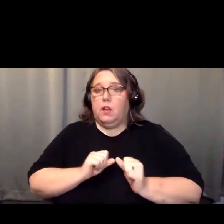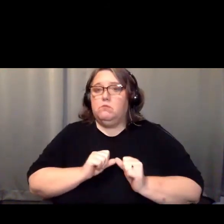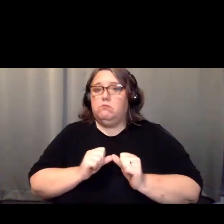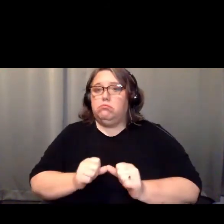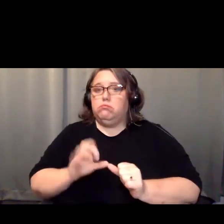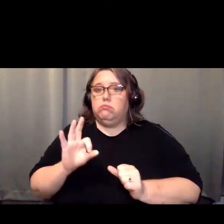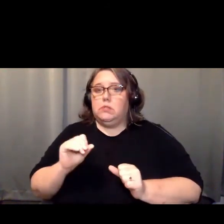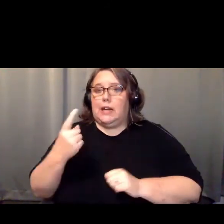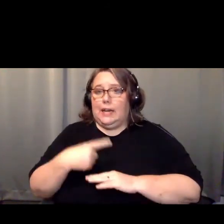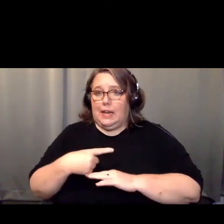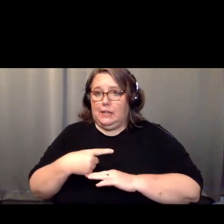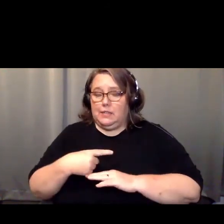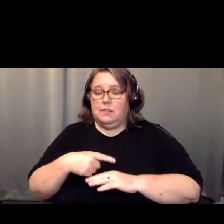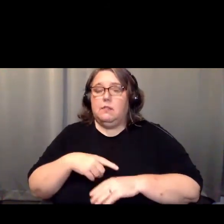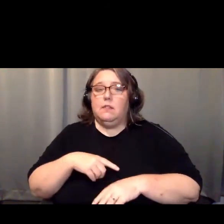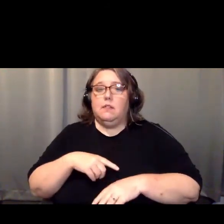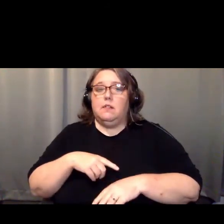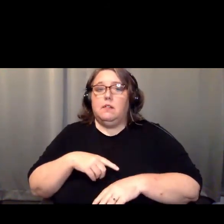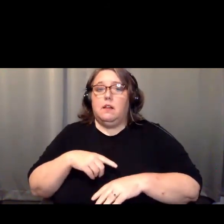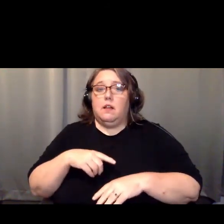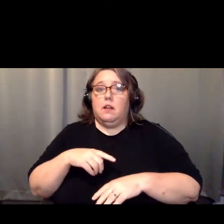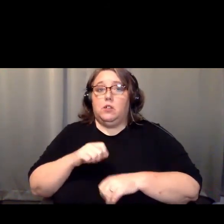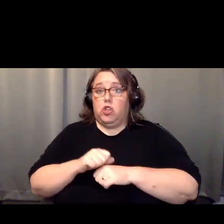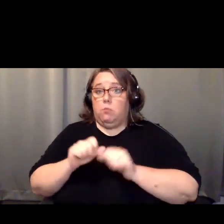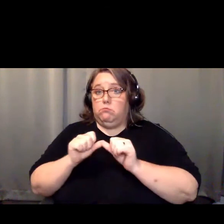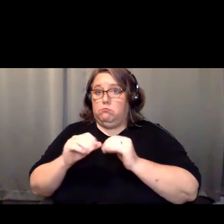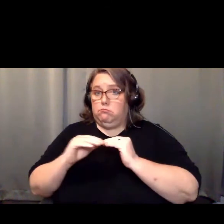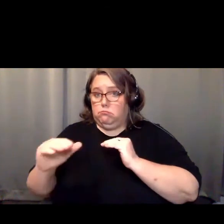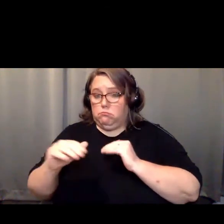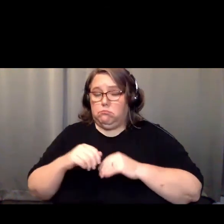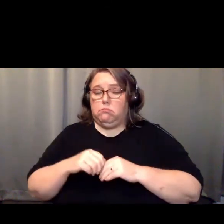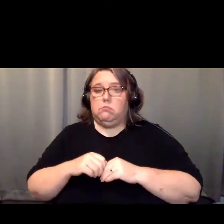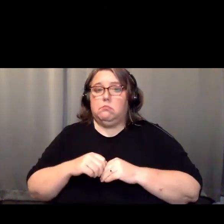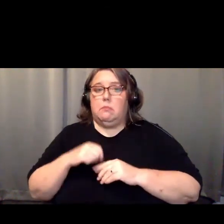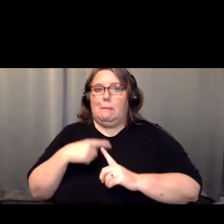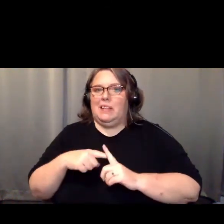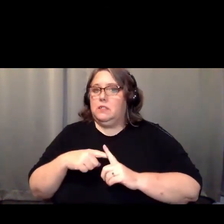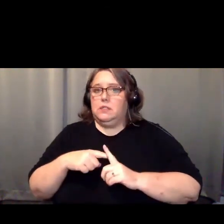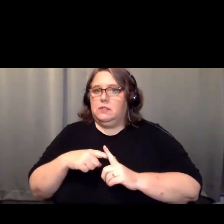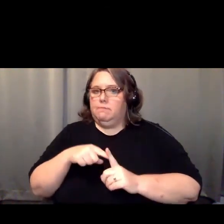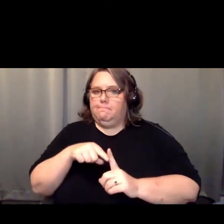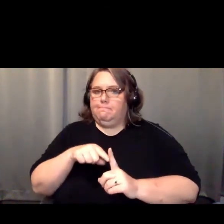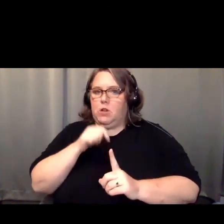and the individual no longer need services from vocational rehabilitation. Both the individual and the counselor,